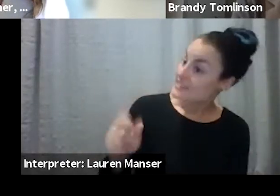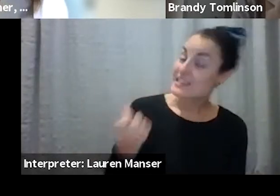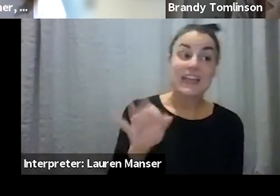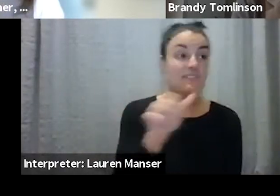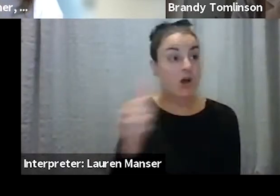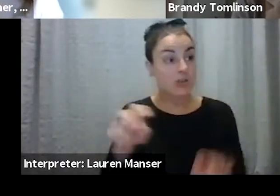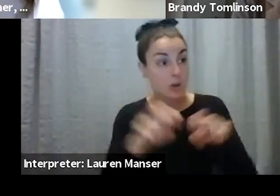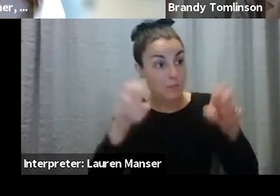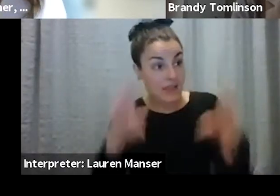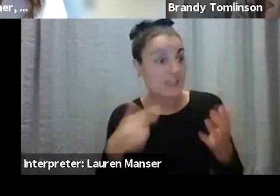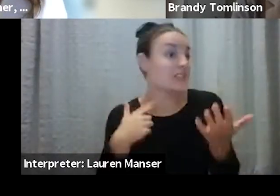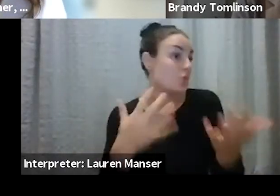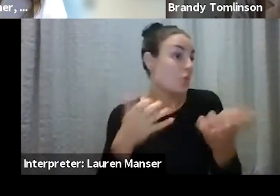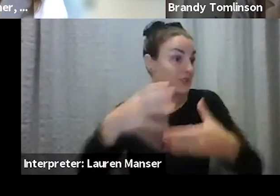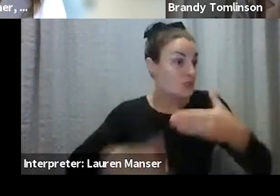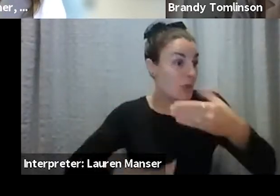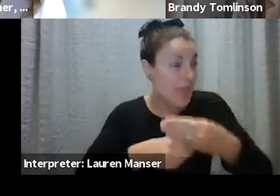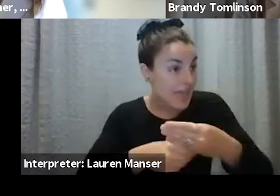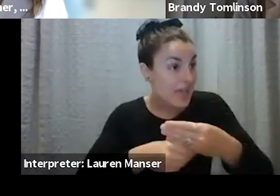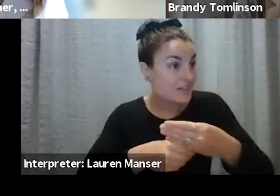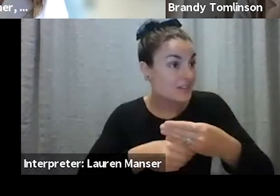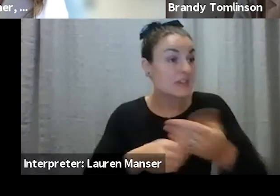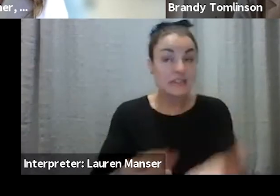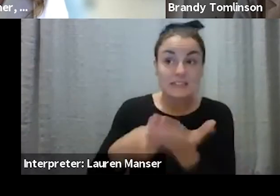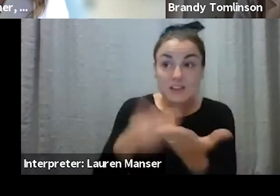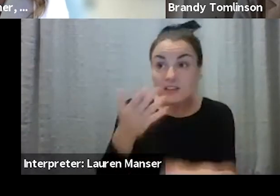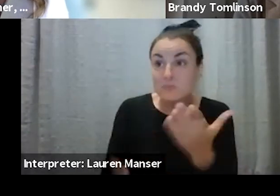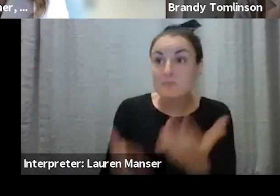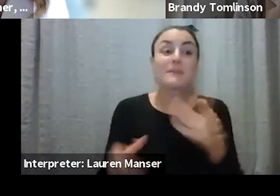how we use language and how it interacts with all that we're doing.